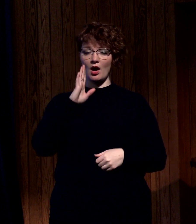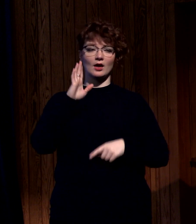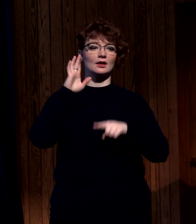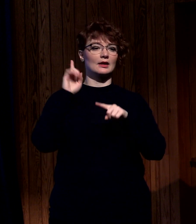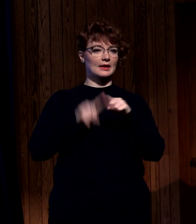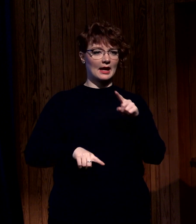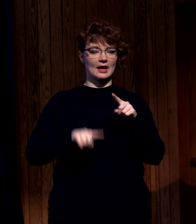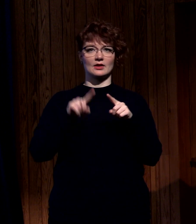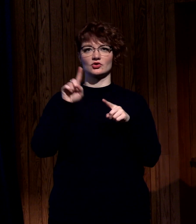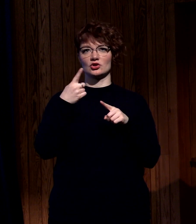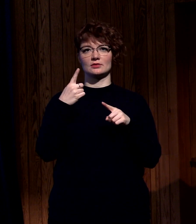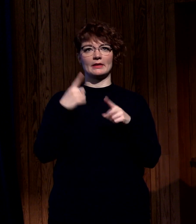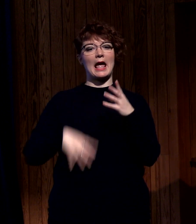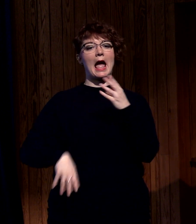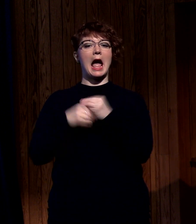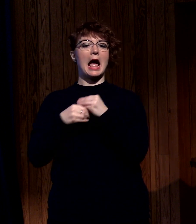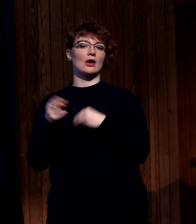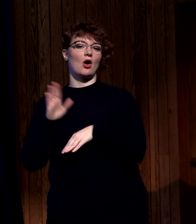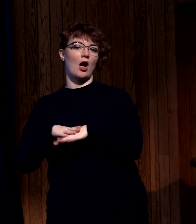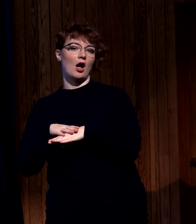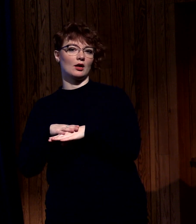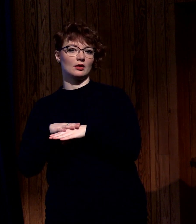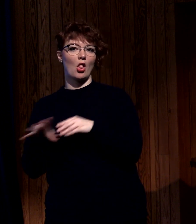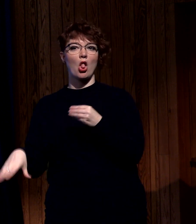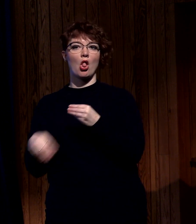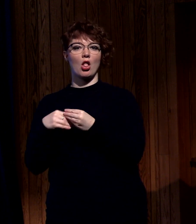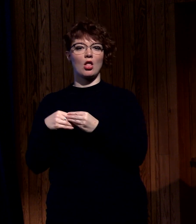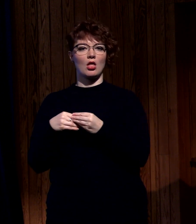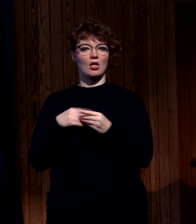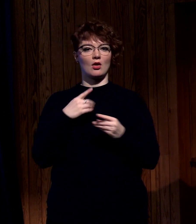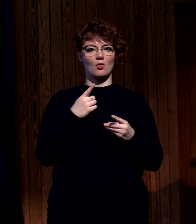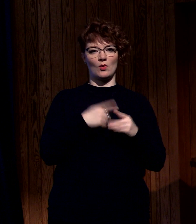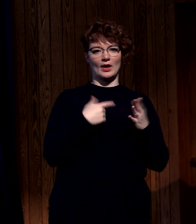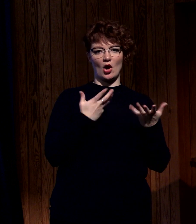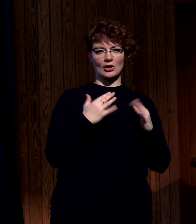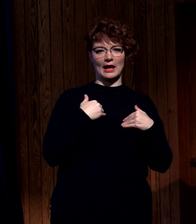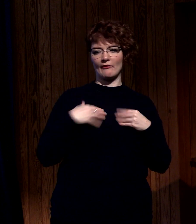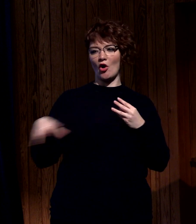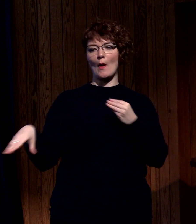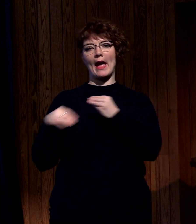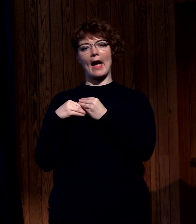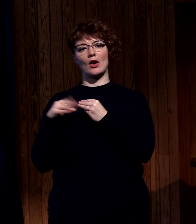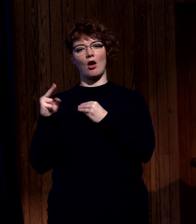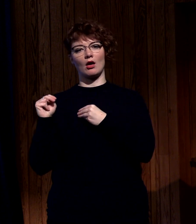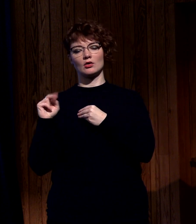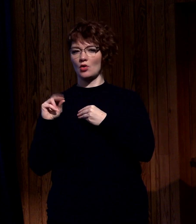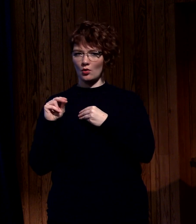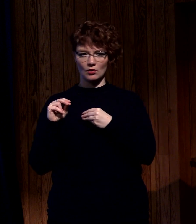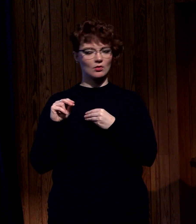be an add on to your already existing life. It must be a new